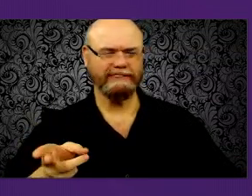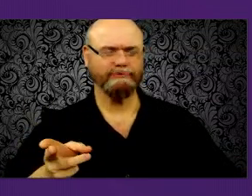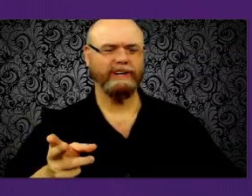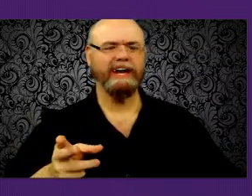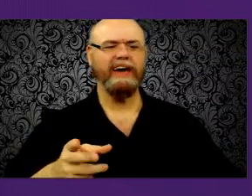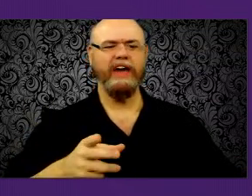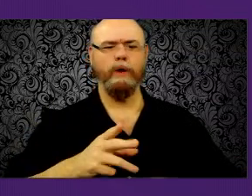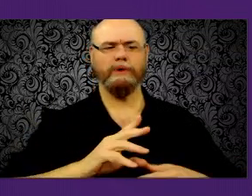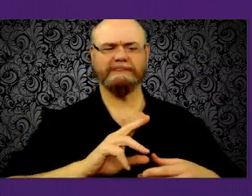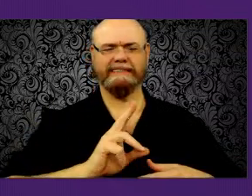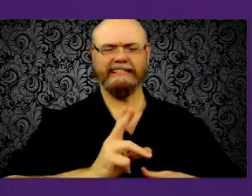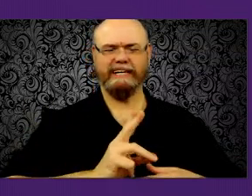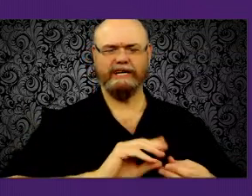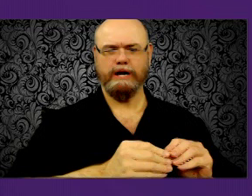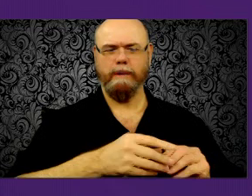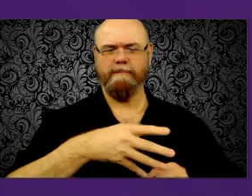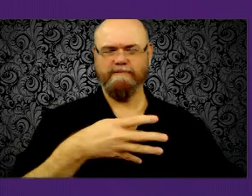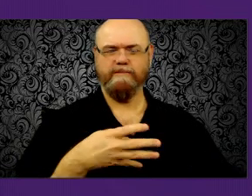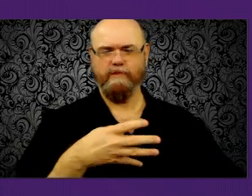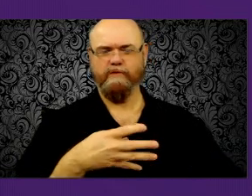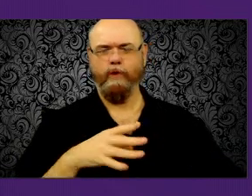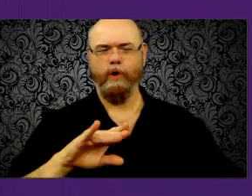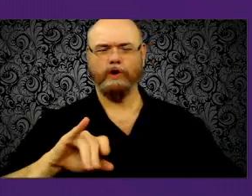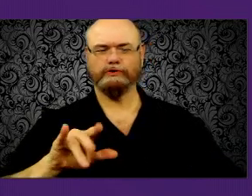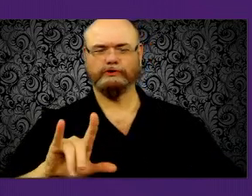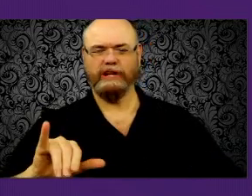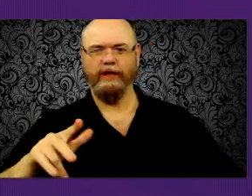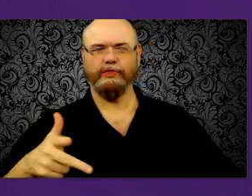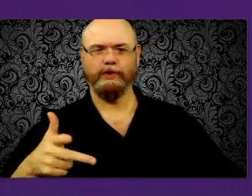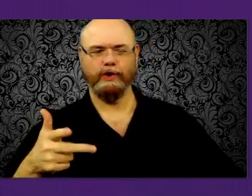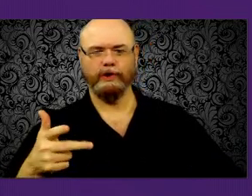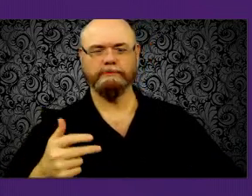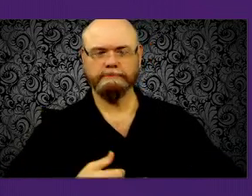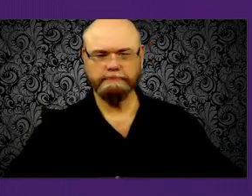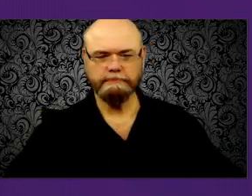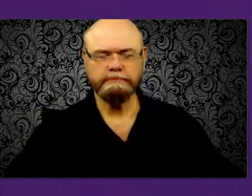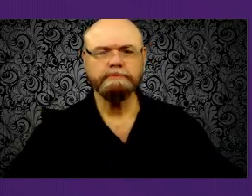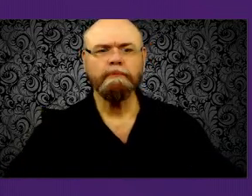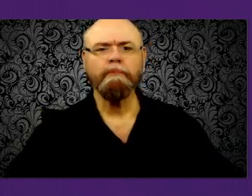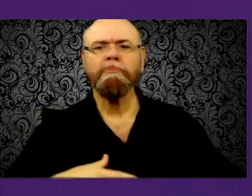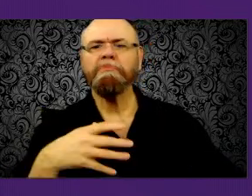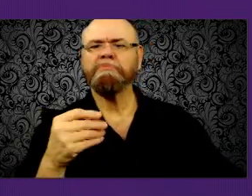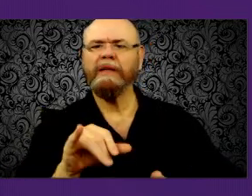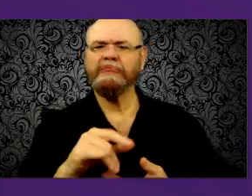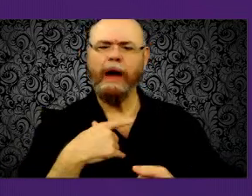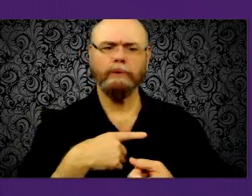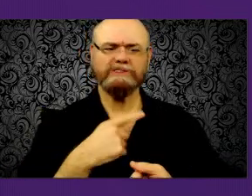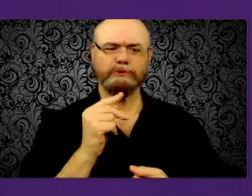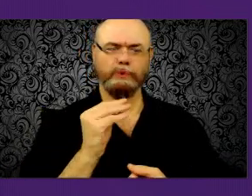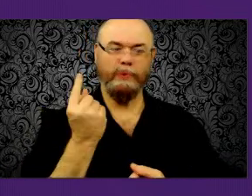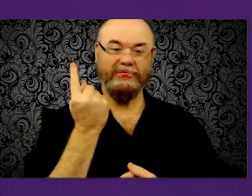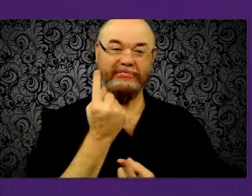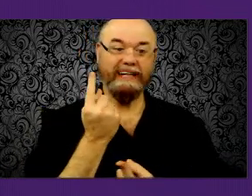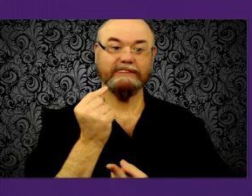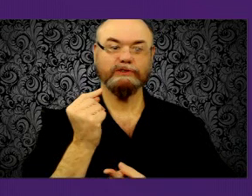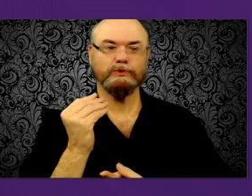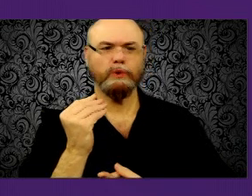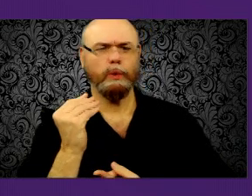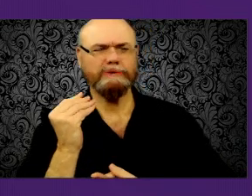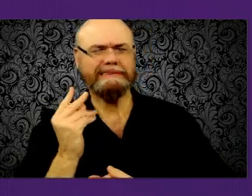And we use the thinking routine 'seek to see' to nurture a disposition toward destigmatization and